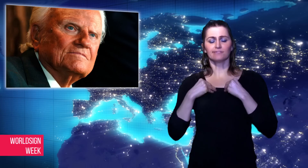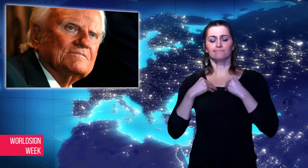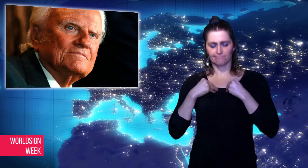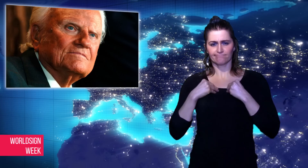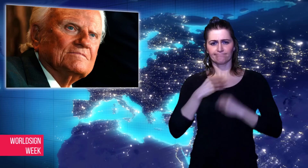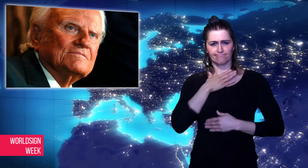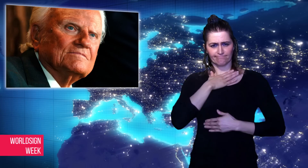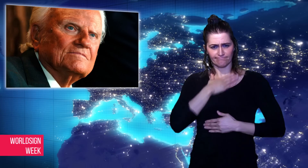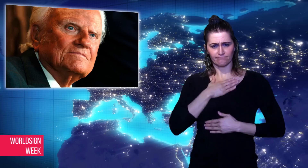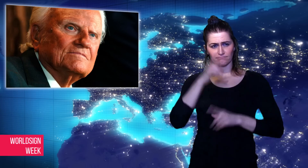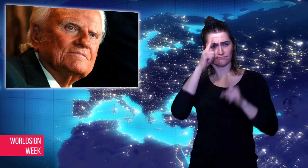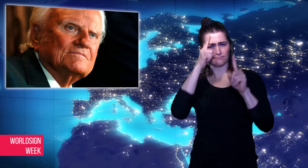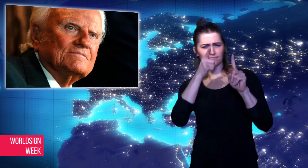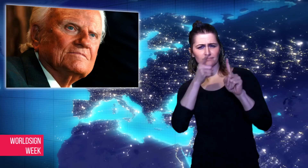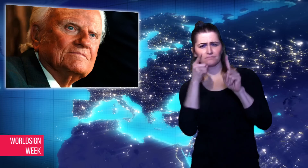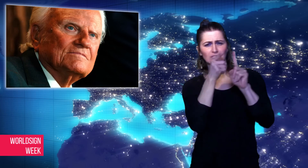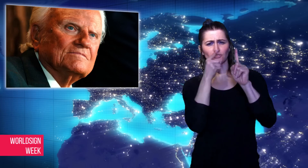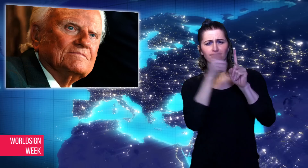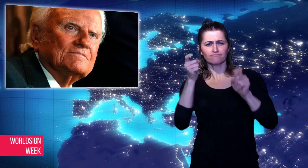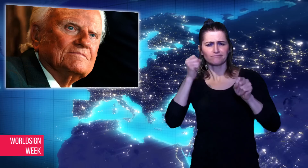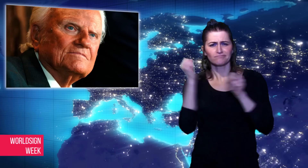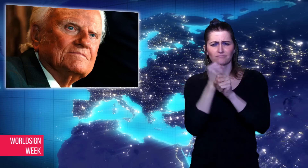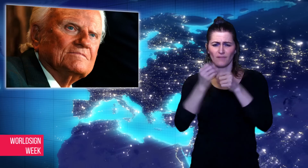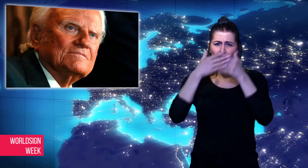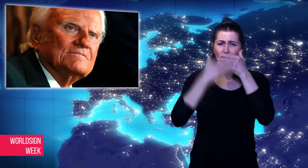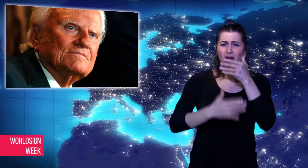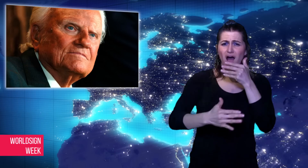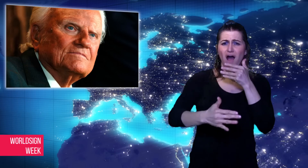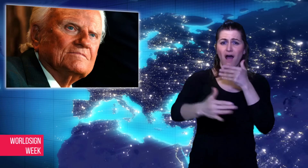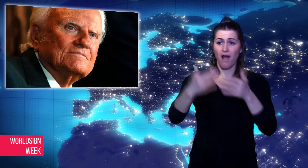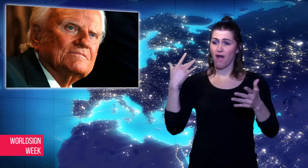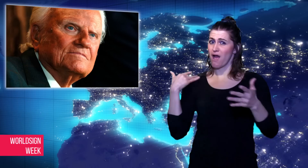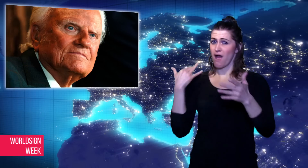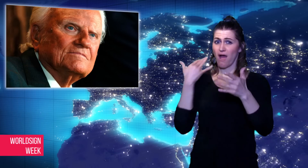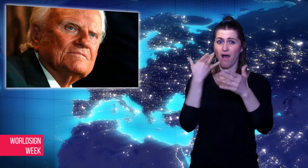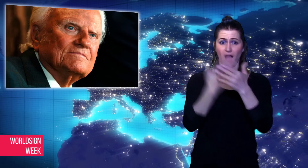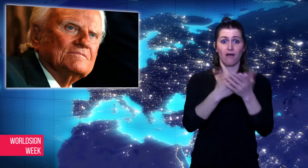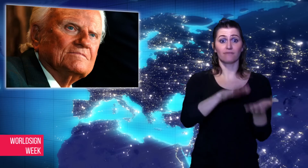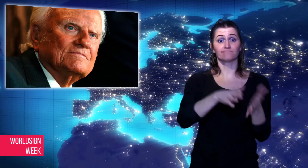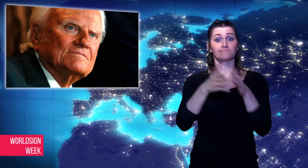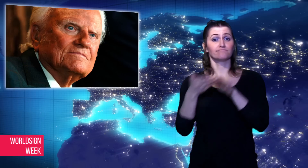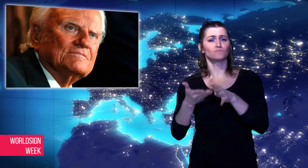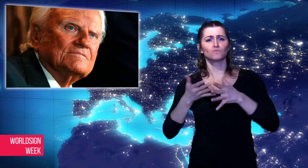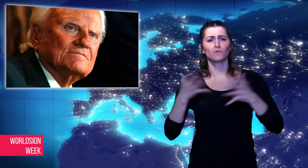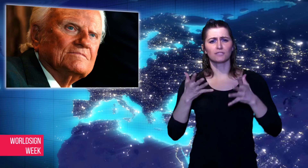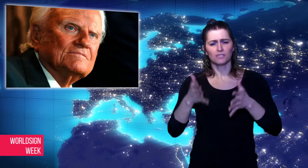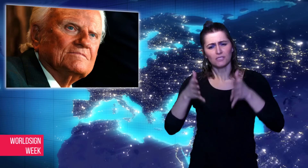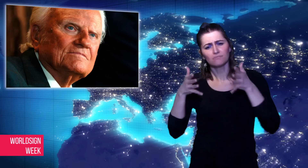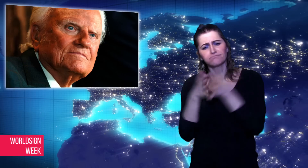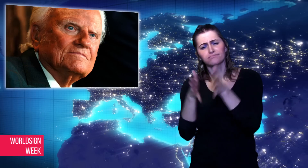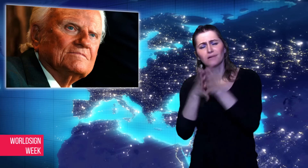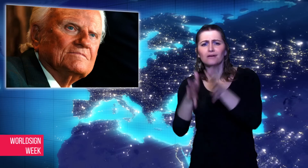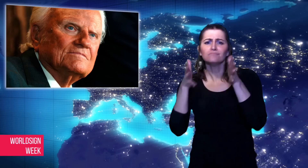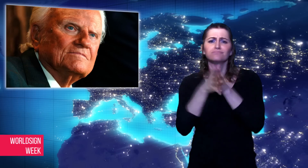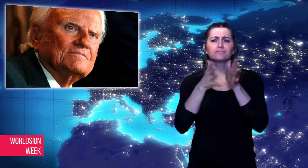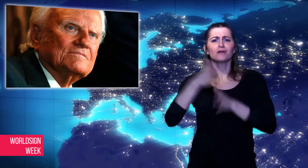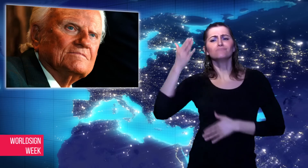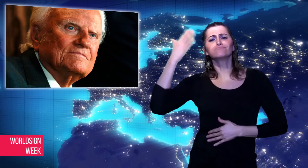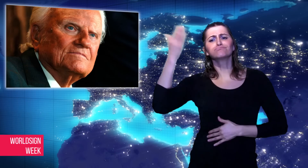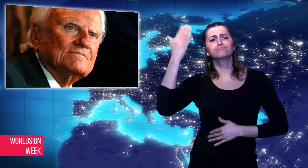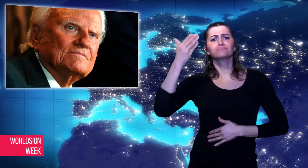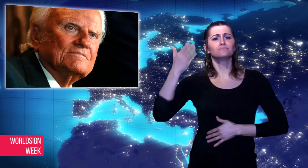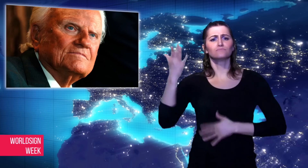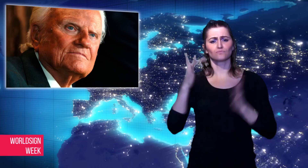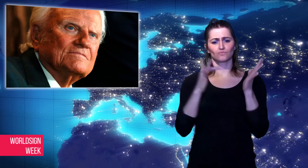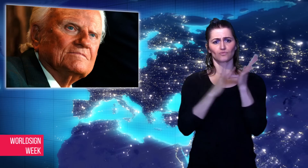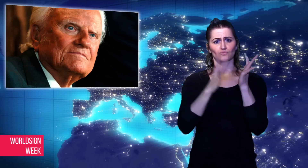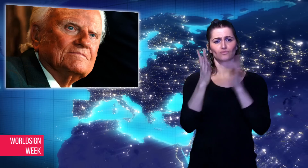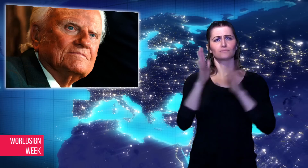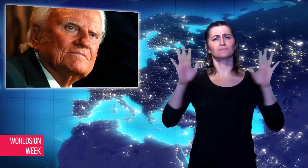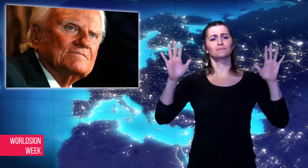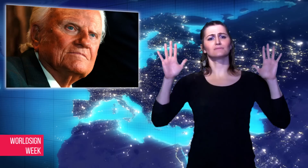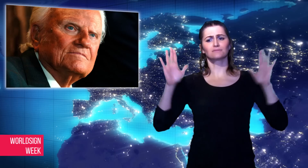evangelists who were marred by scandals,